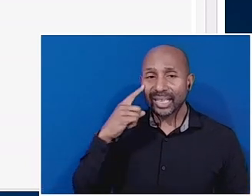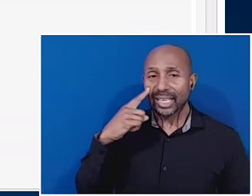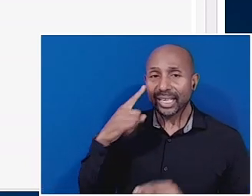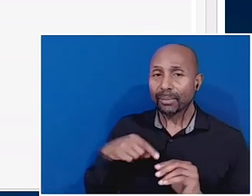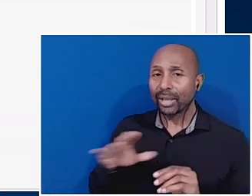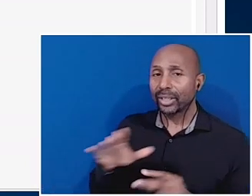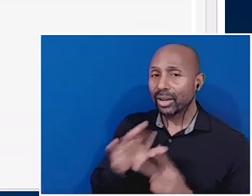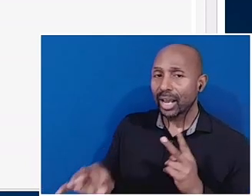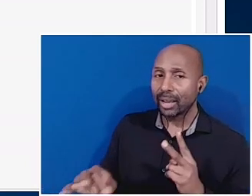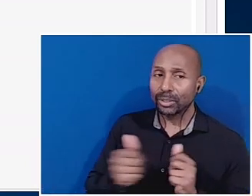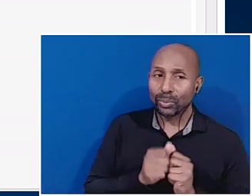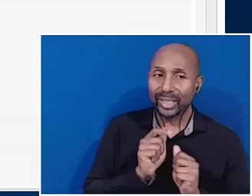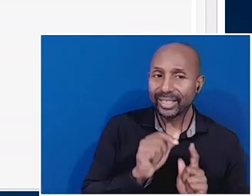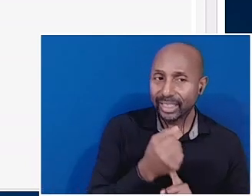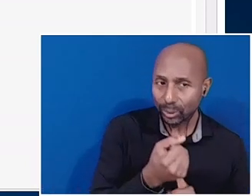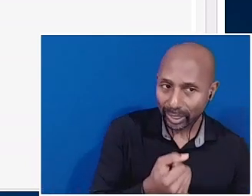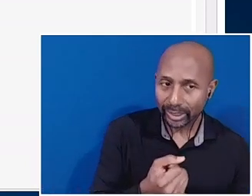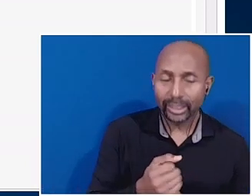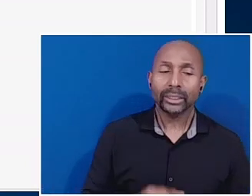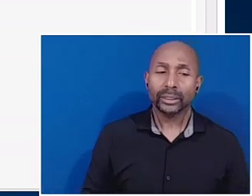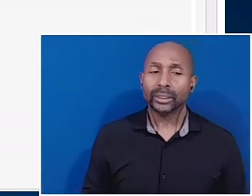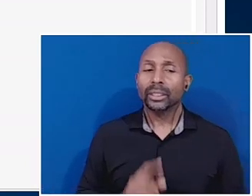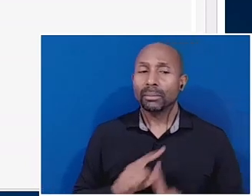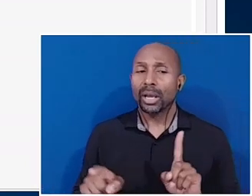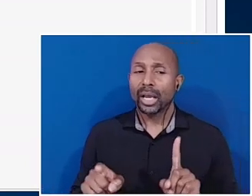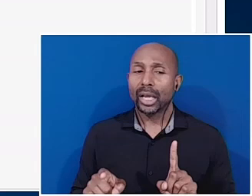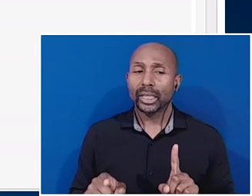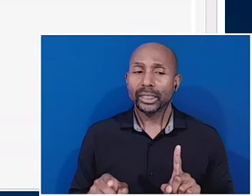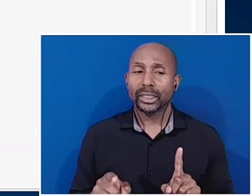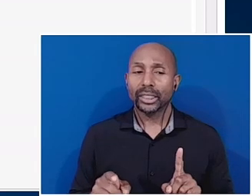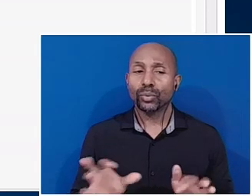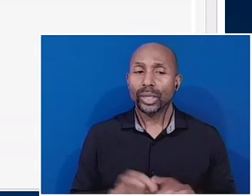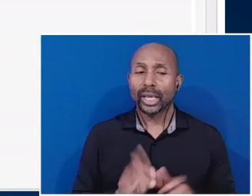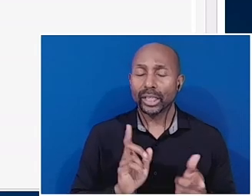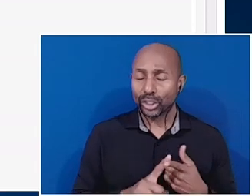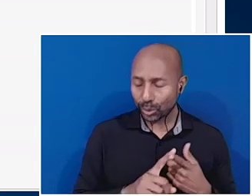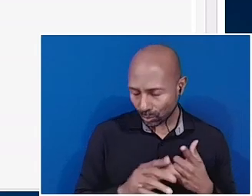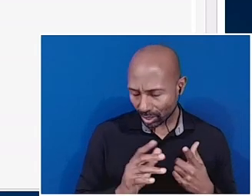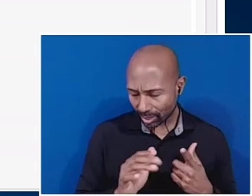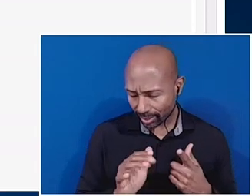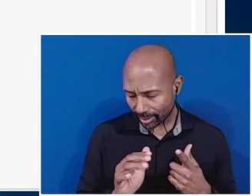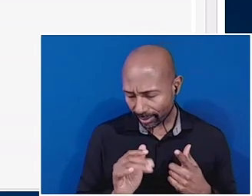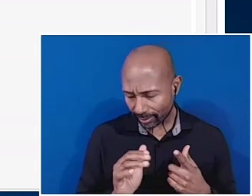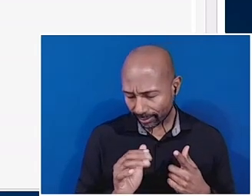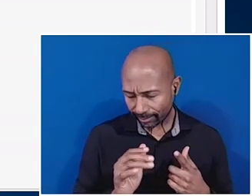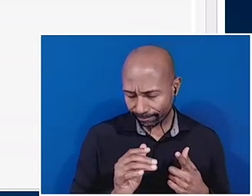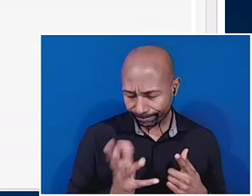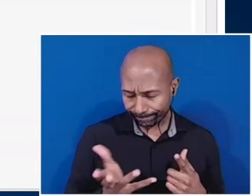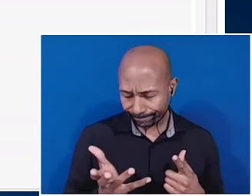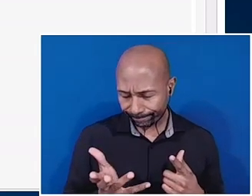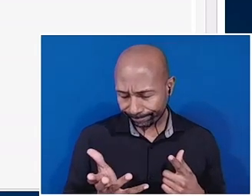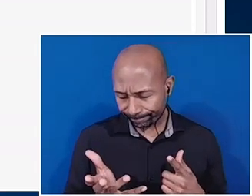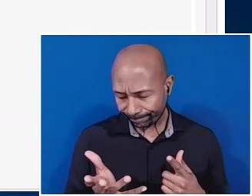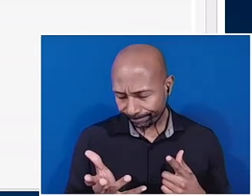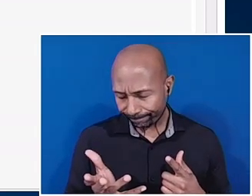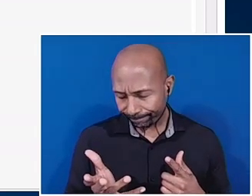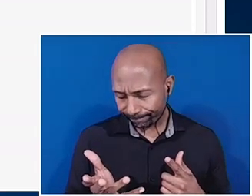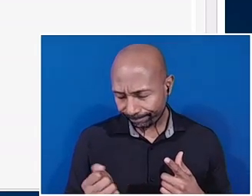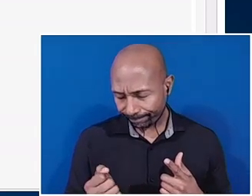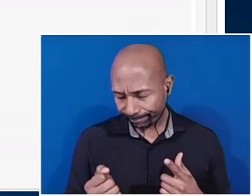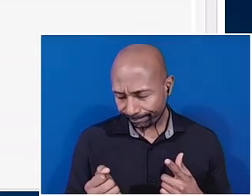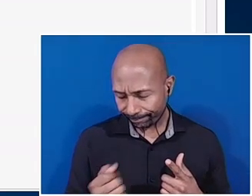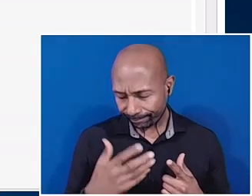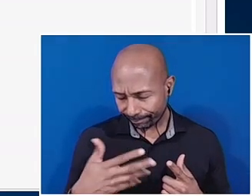circumstance. But in terms of sort of